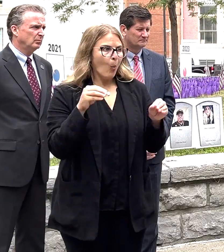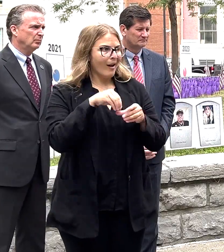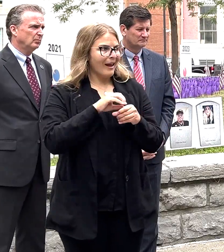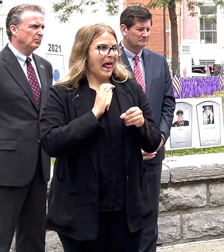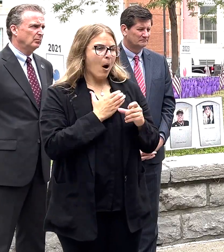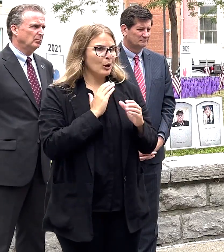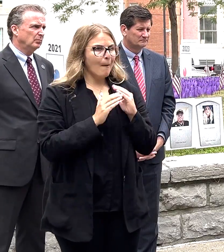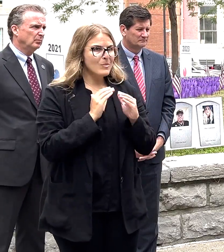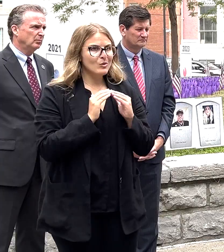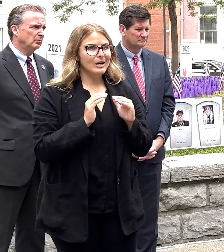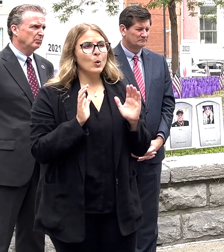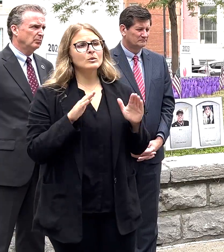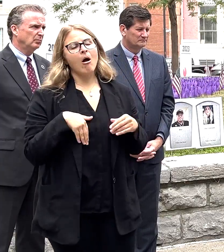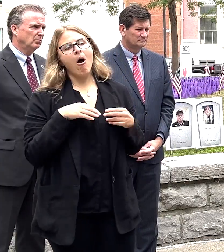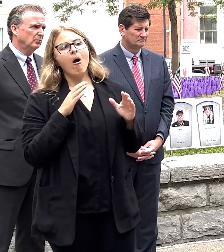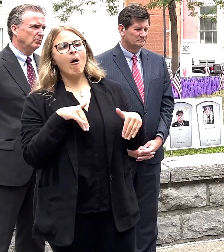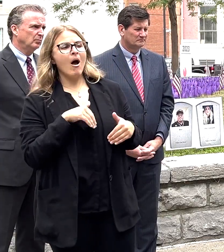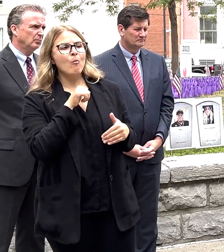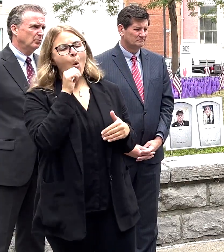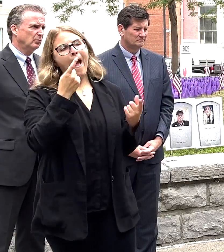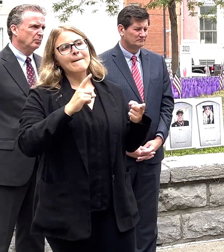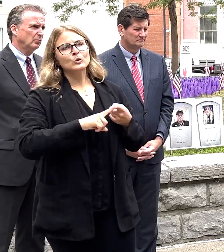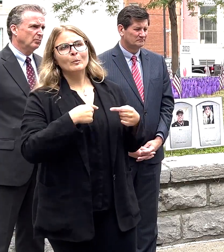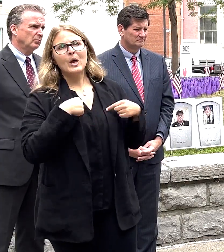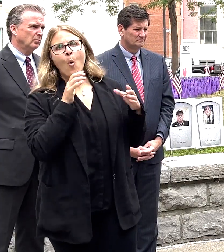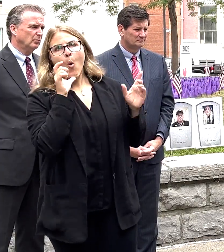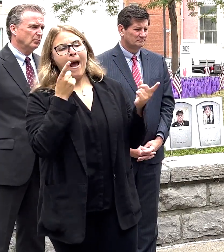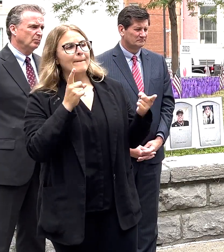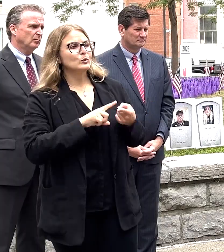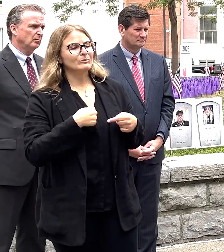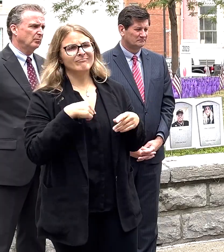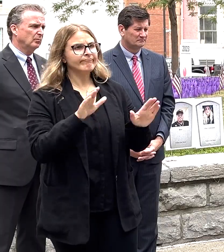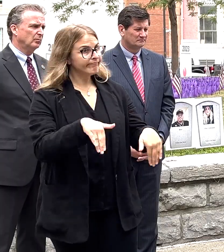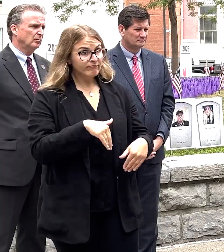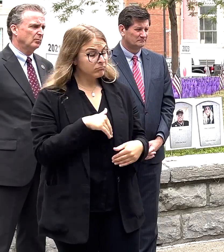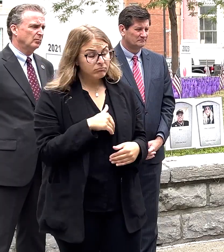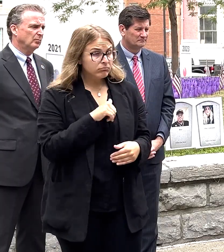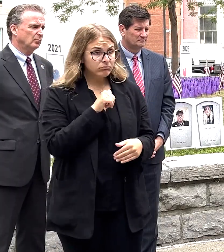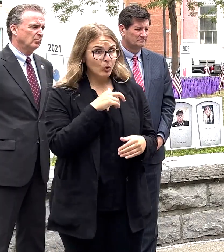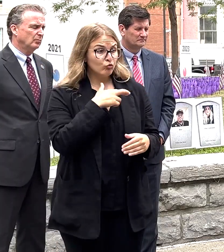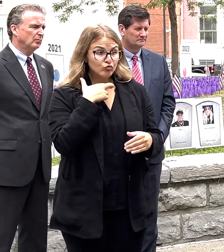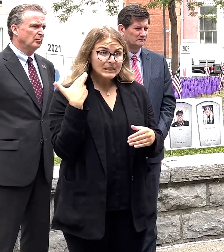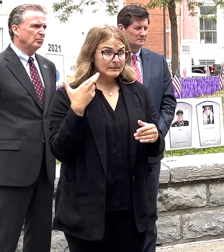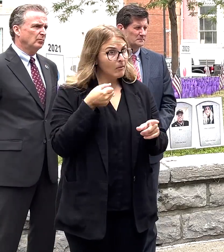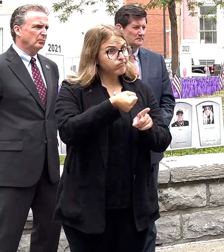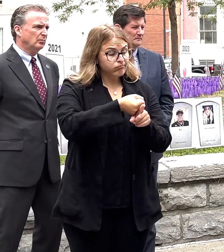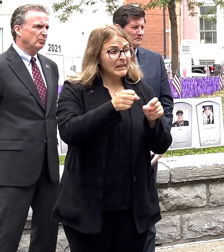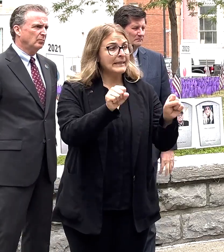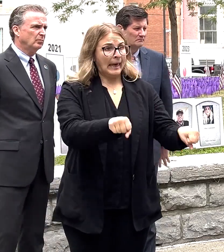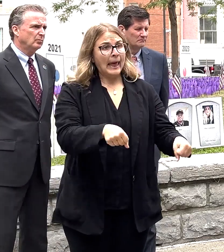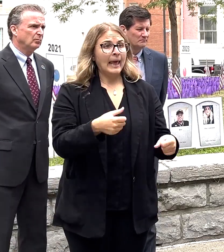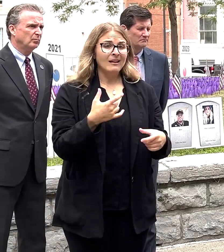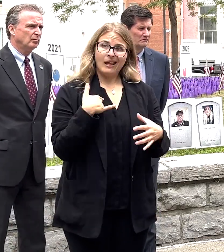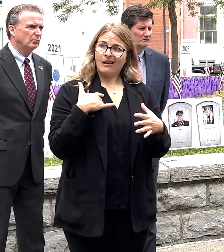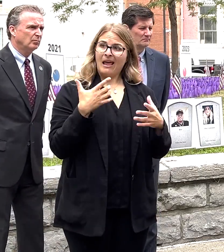that is immune from opioid overdoses or any drug overdoses at all. This can happen with regulated drugs